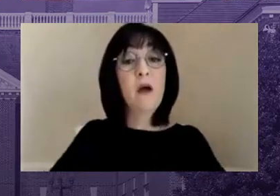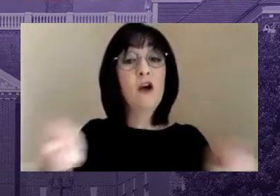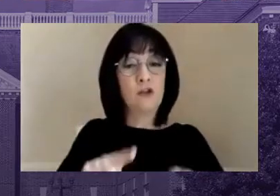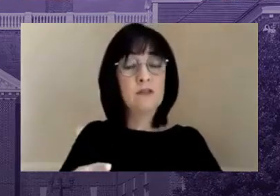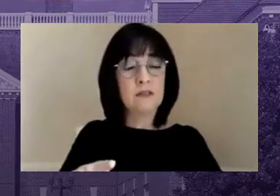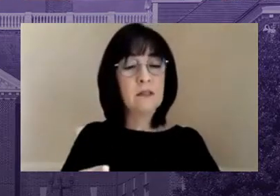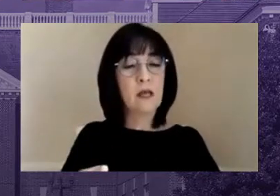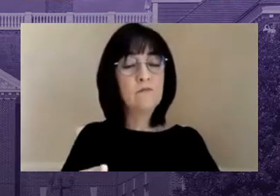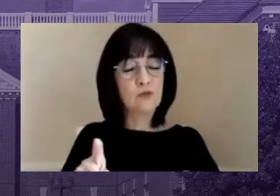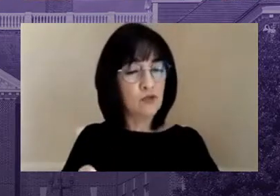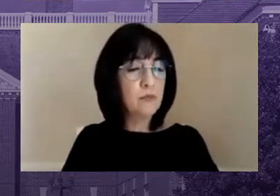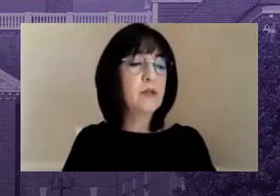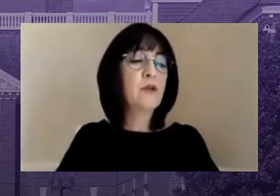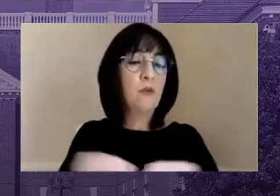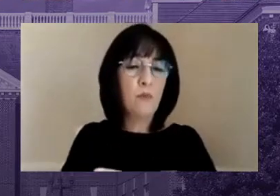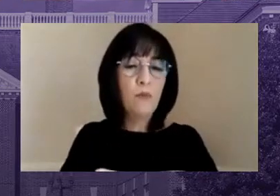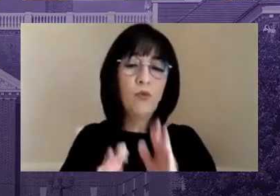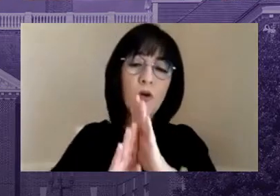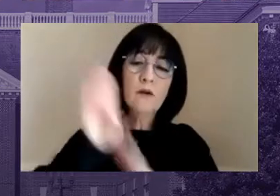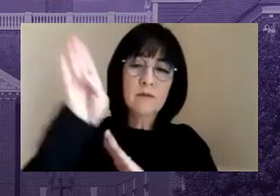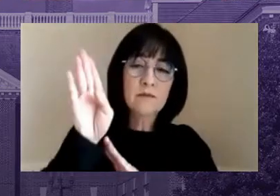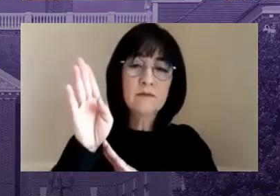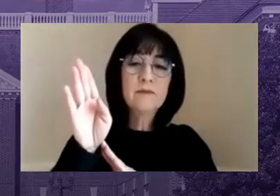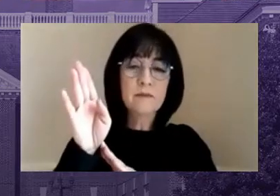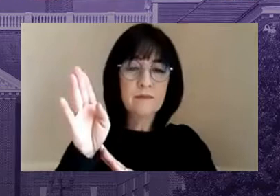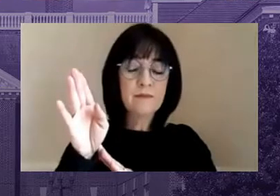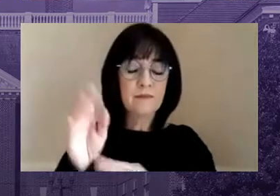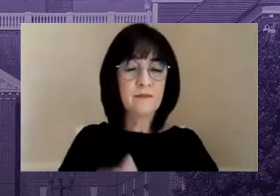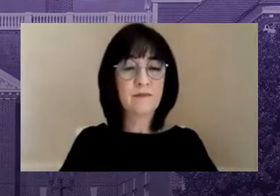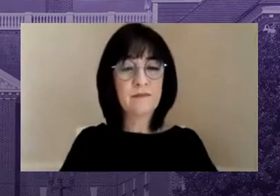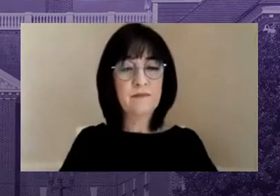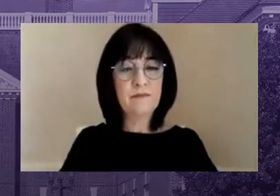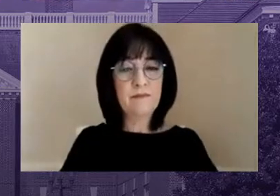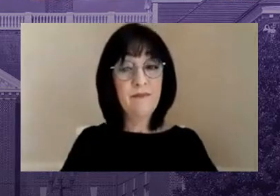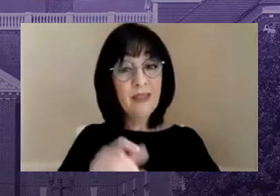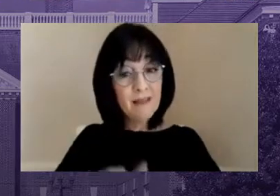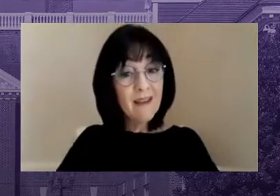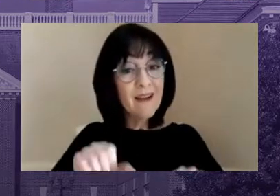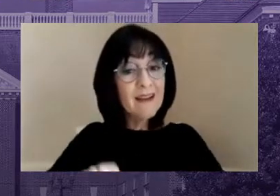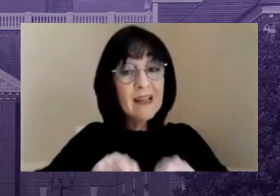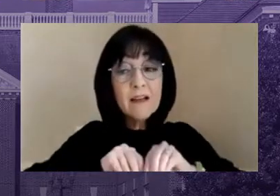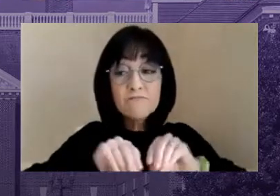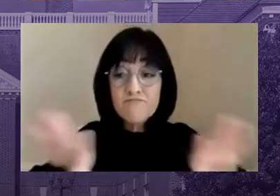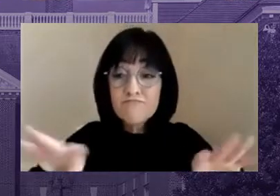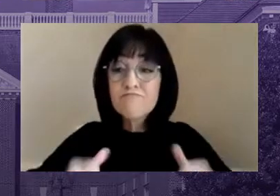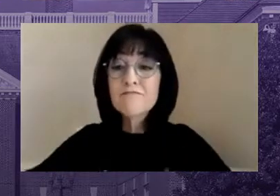inspires others to be this inspires others to be loyal to their family and friends. Good leaders